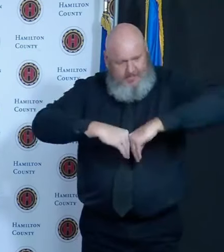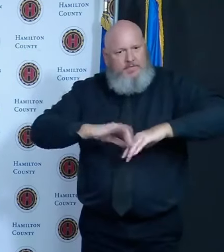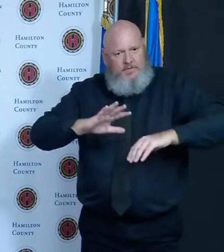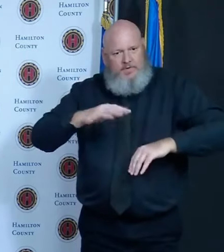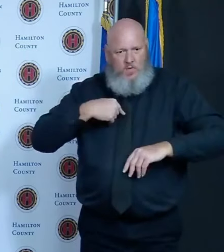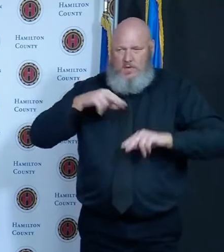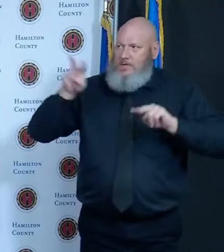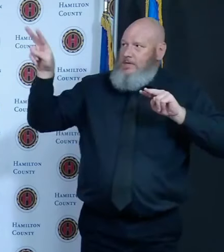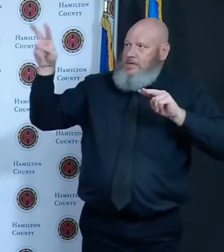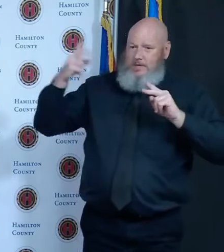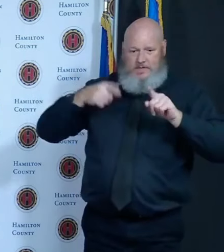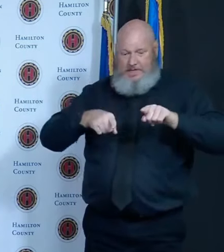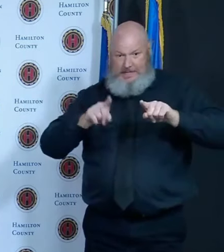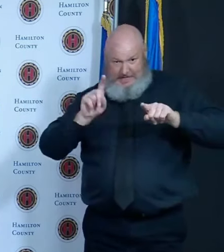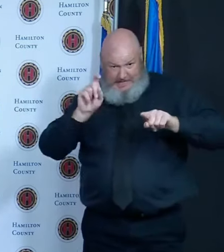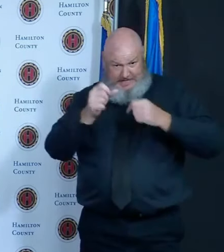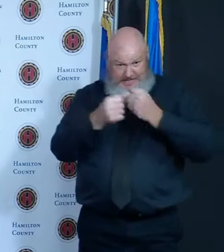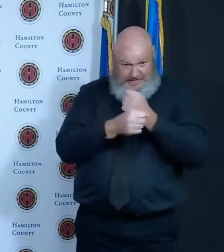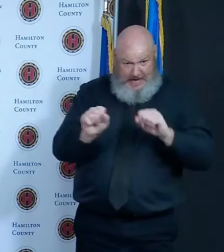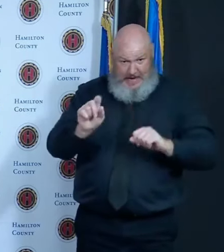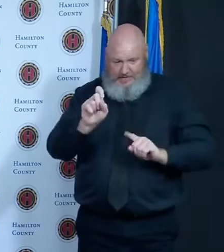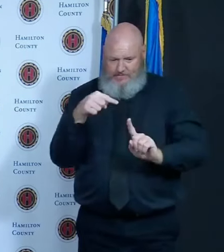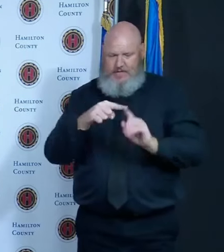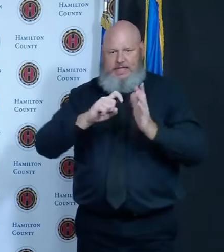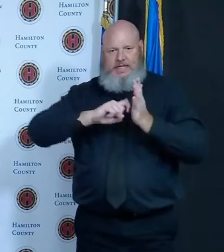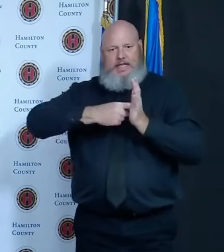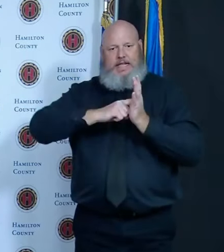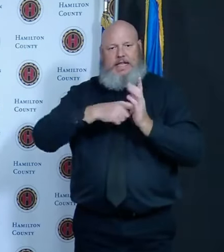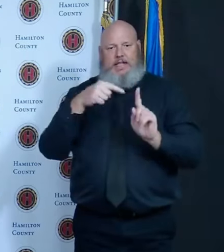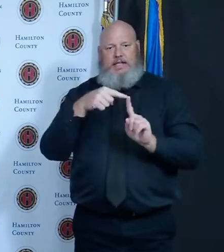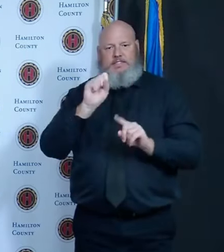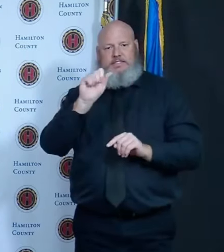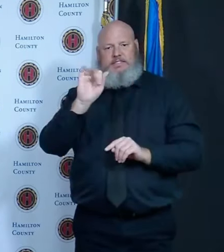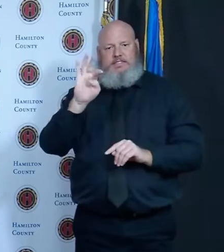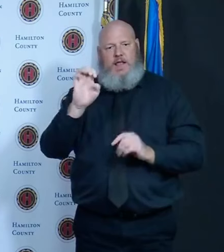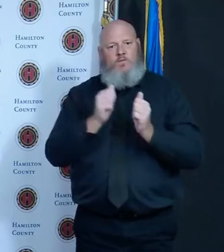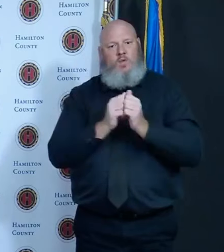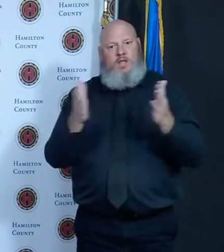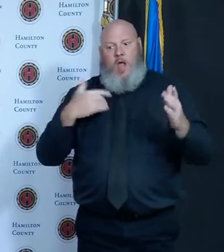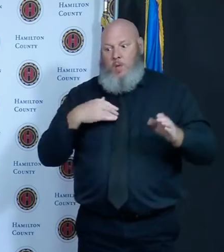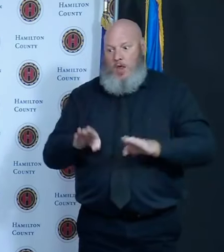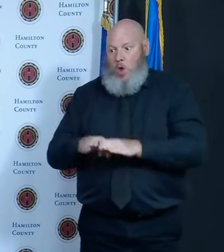the second wave of this would would be a tough hurdle